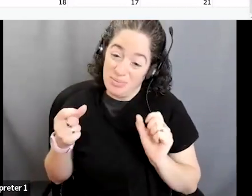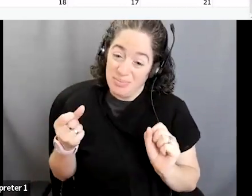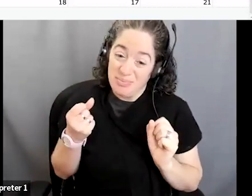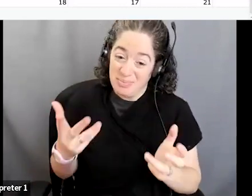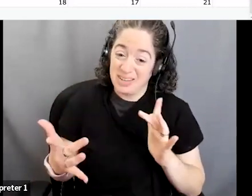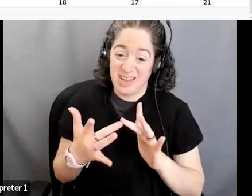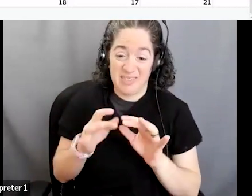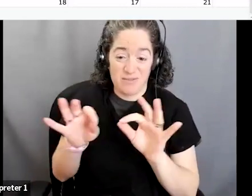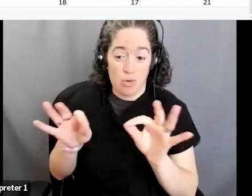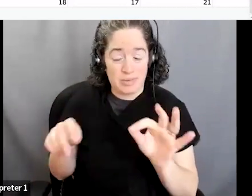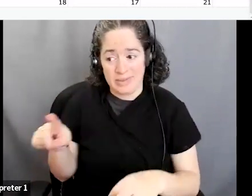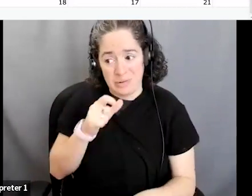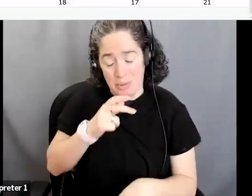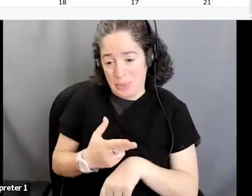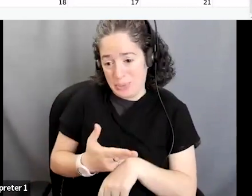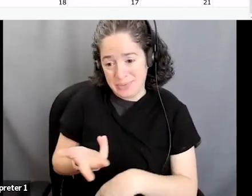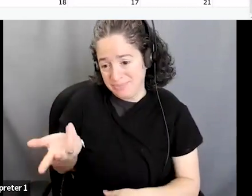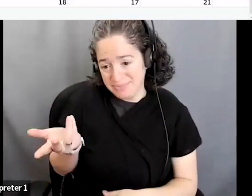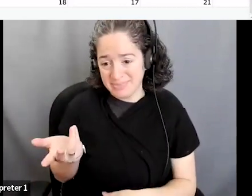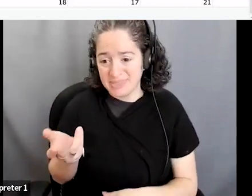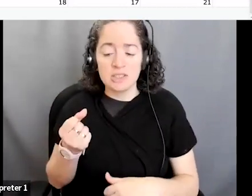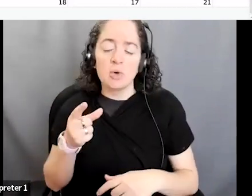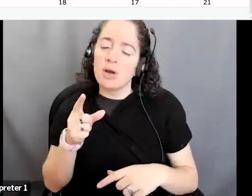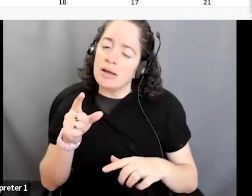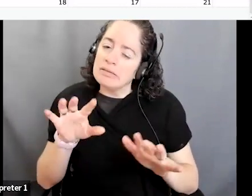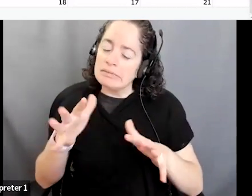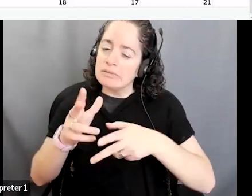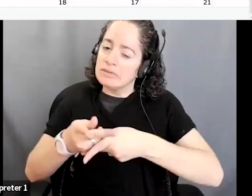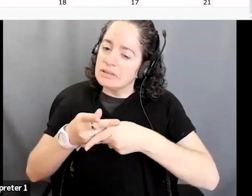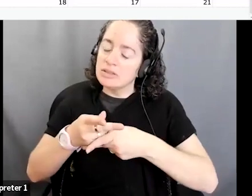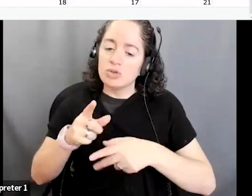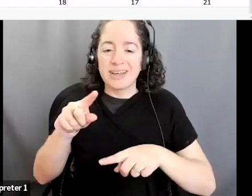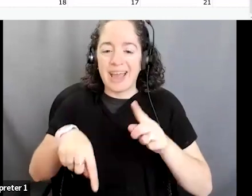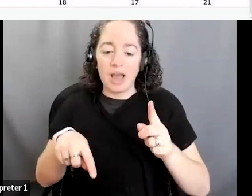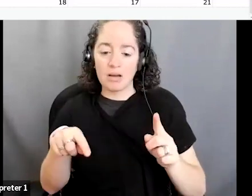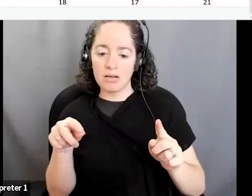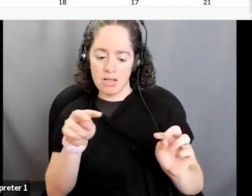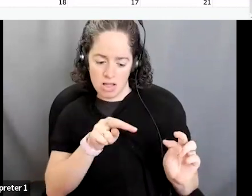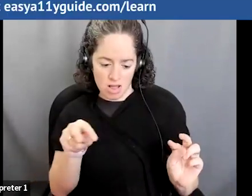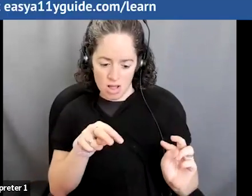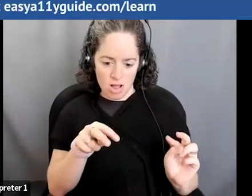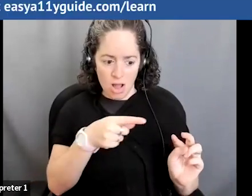I wouldn't use the raw pass count as the total winner and loser.